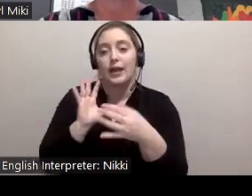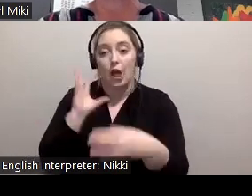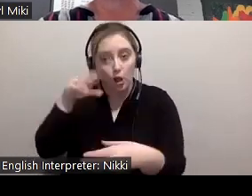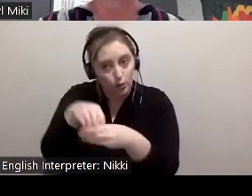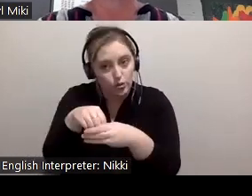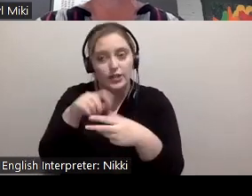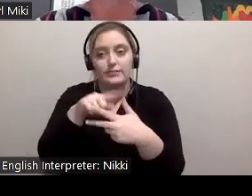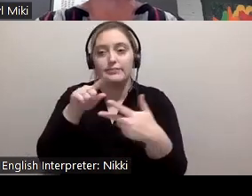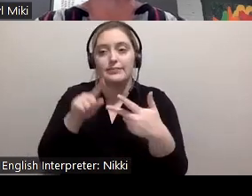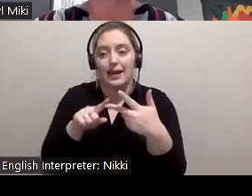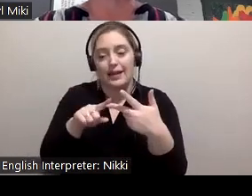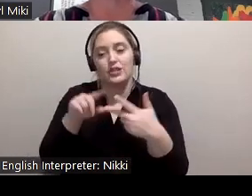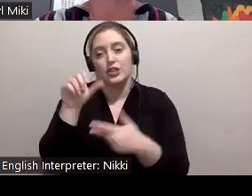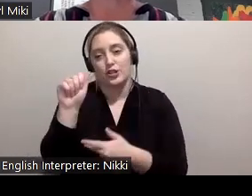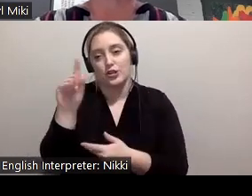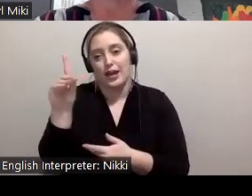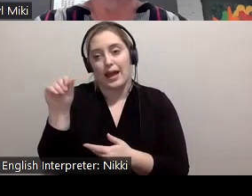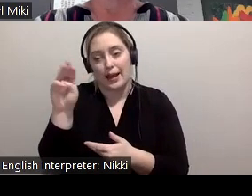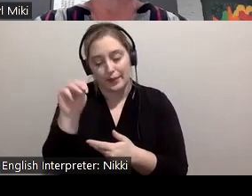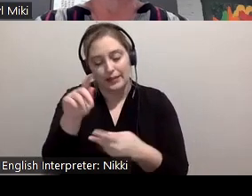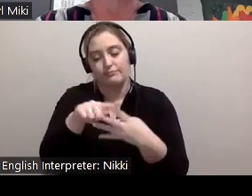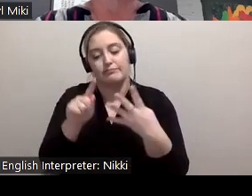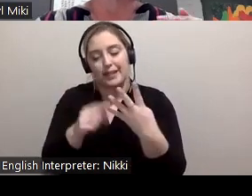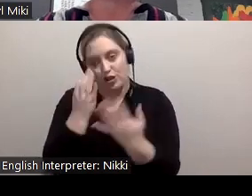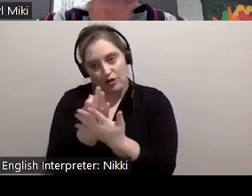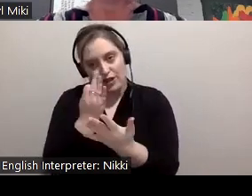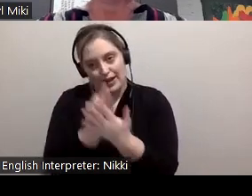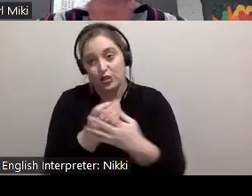organization and its finances and so, the way that the